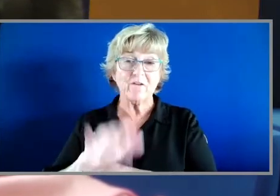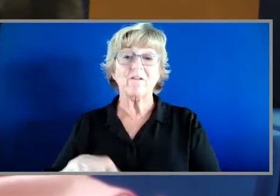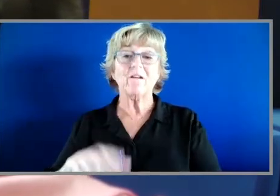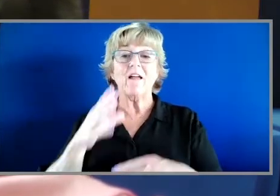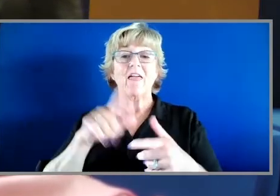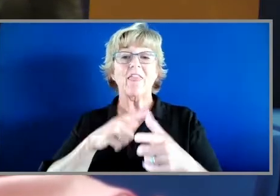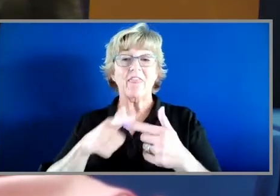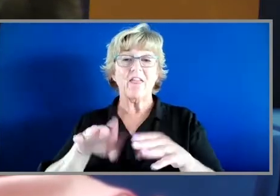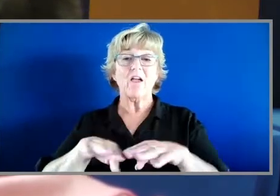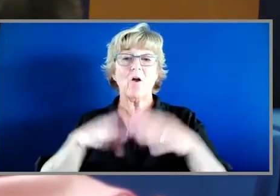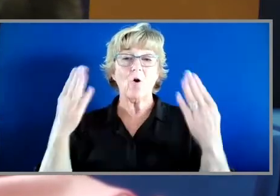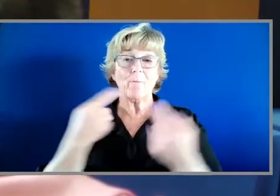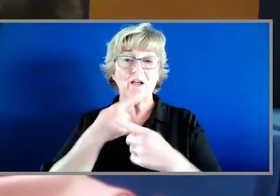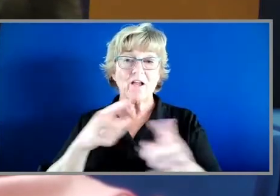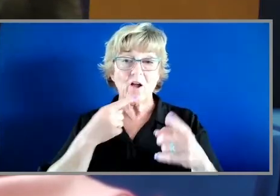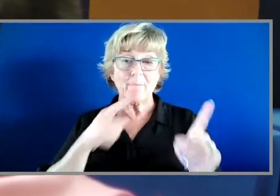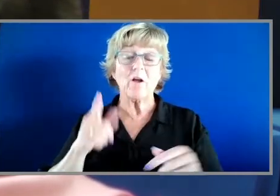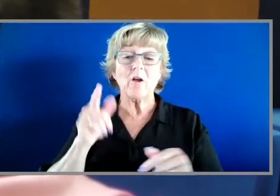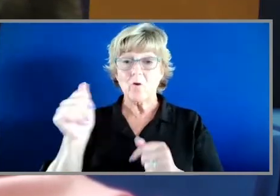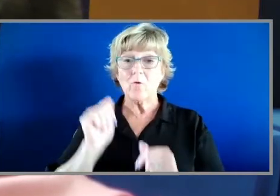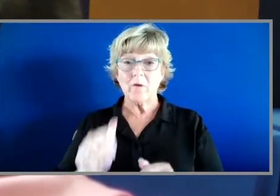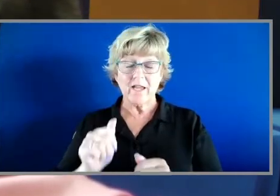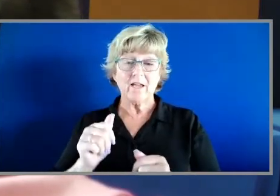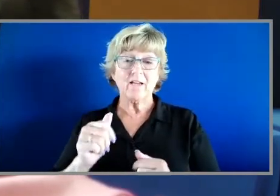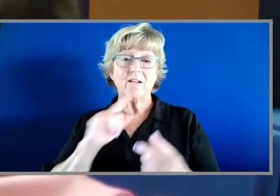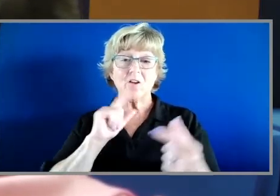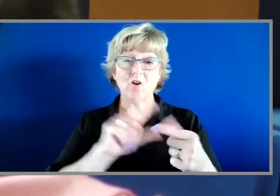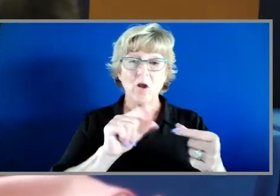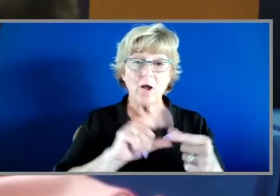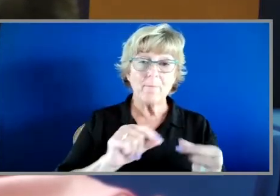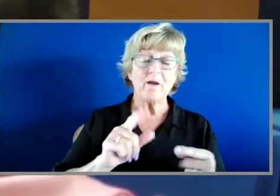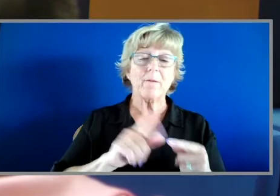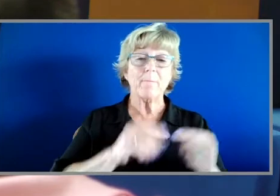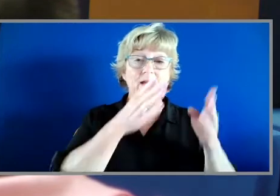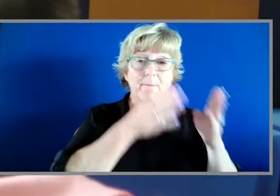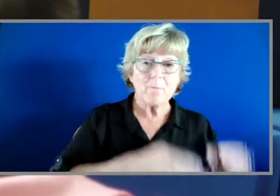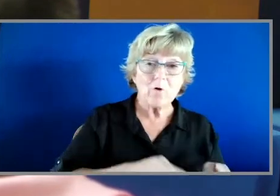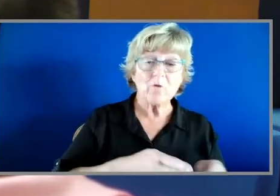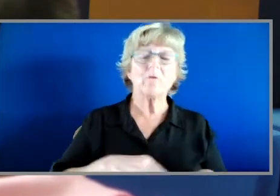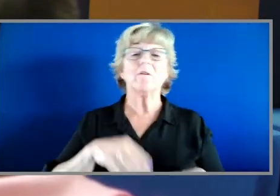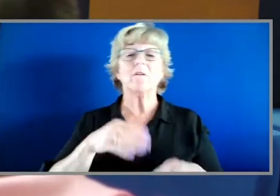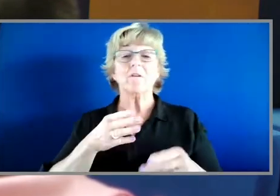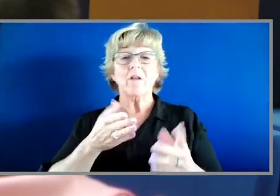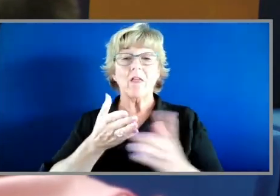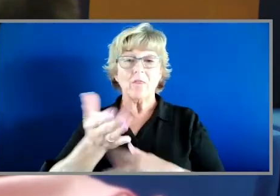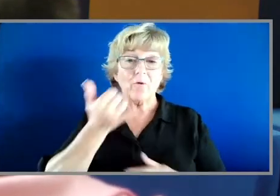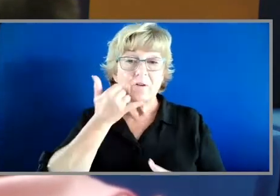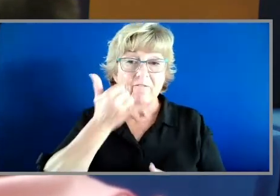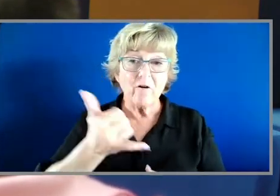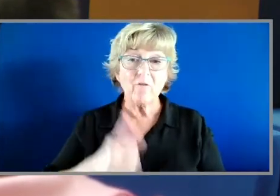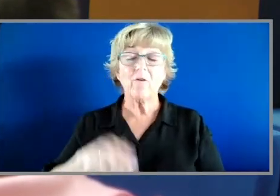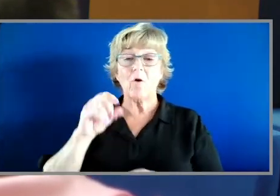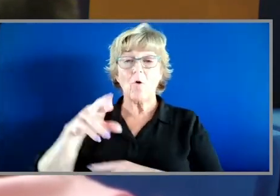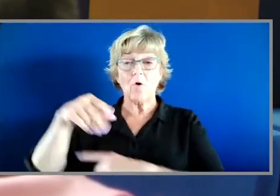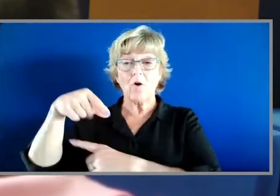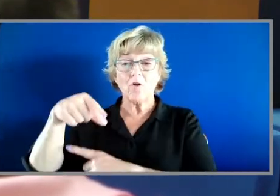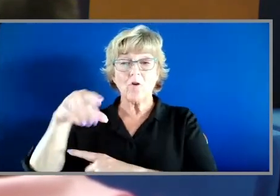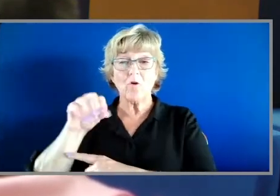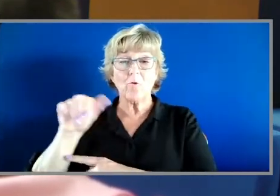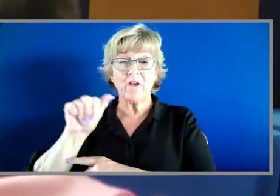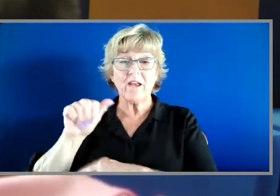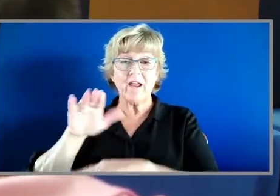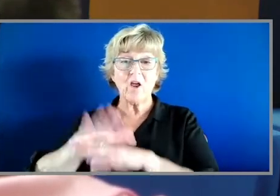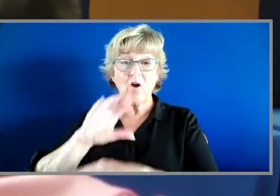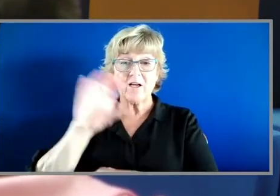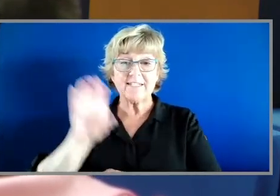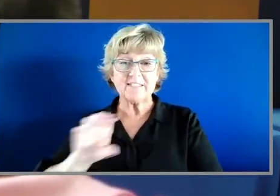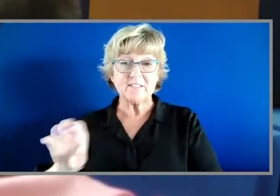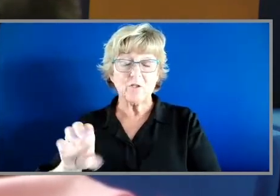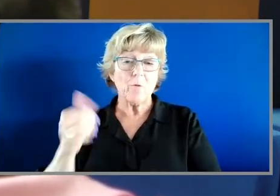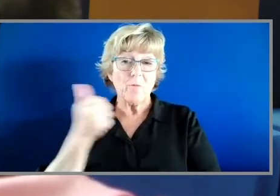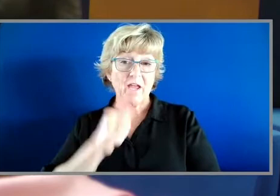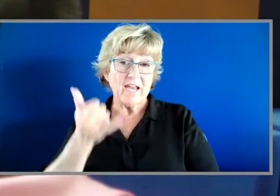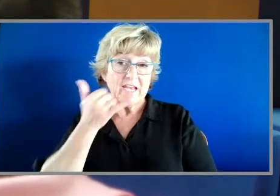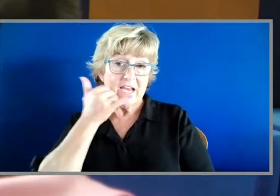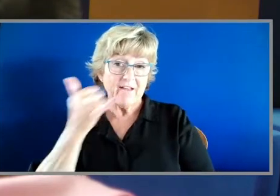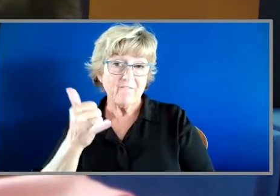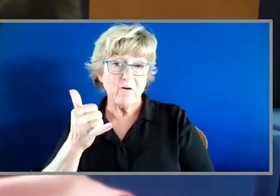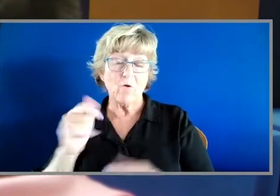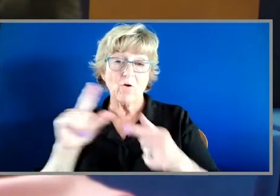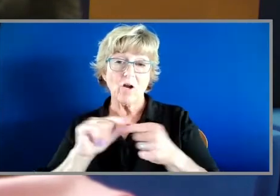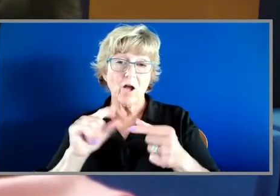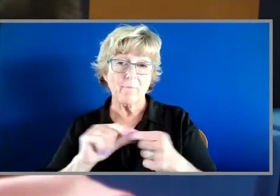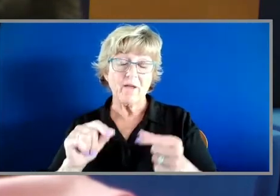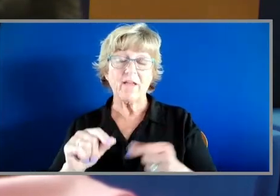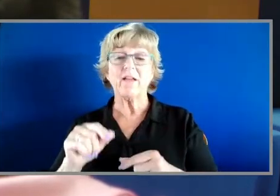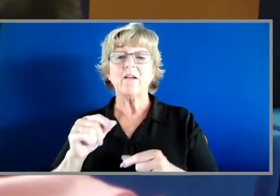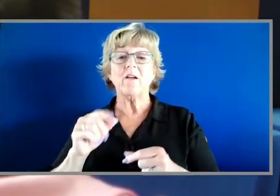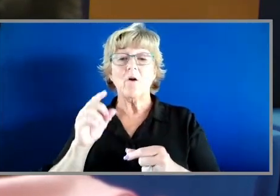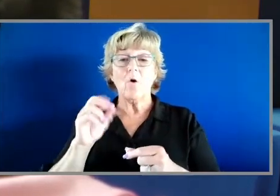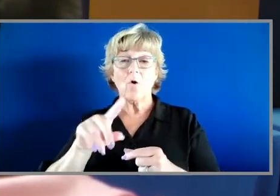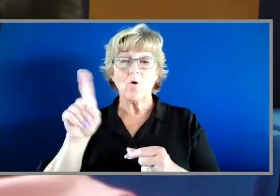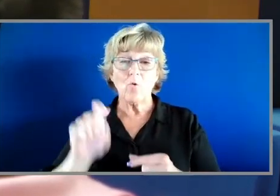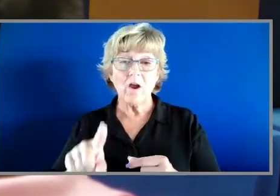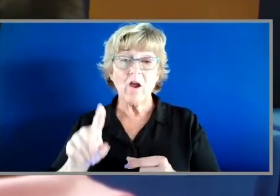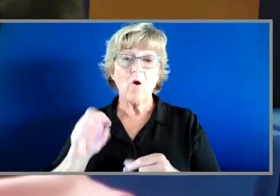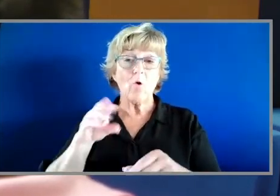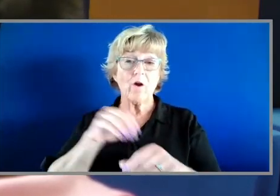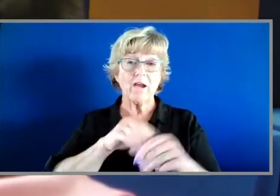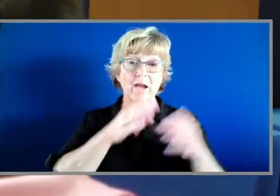Studio: Community Members can make comments in person by phone or submit comments through the zoom Q amp a feature, it is